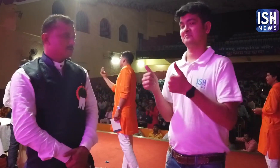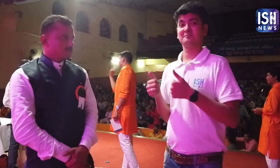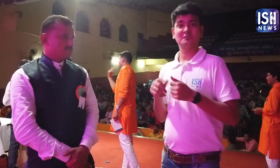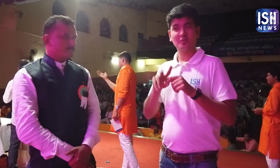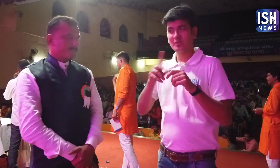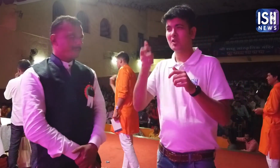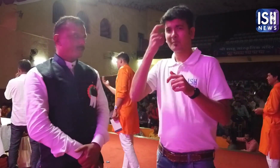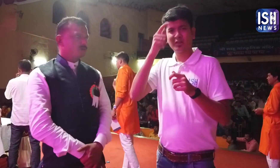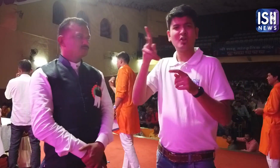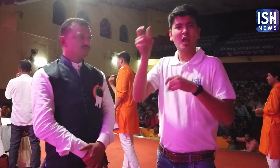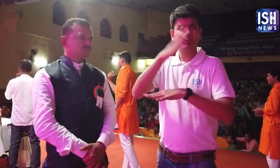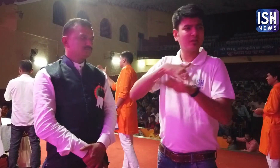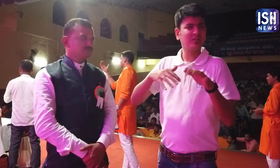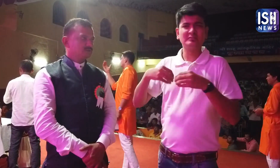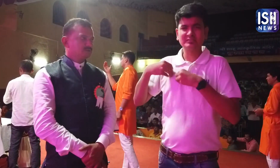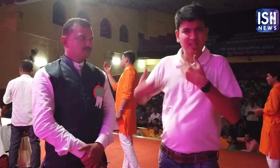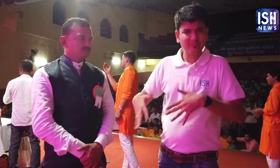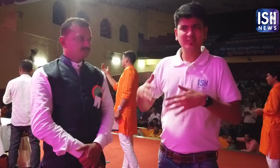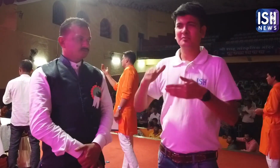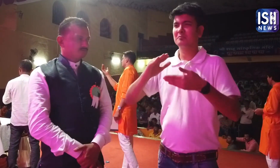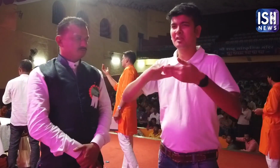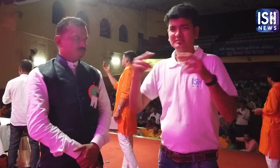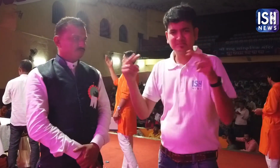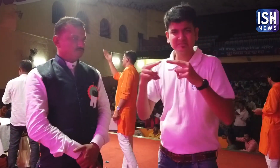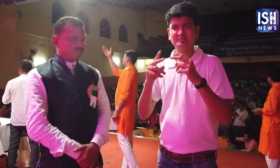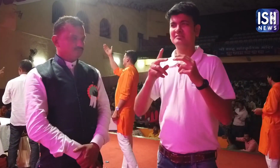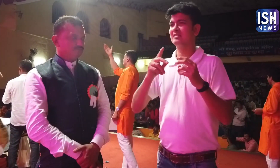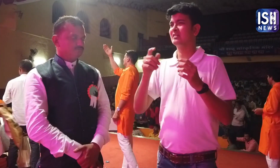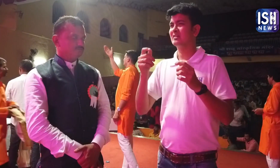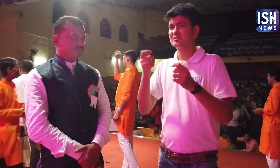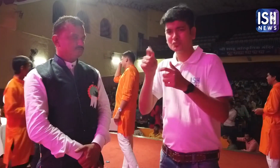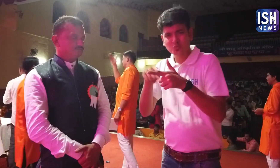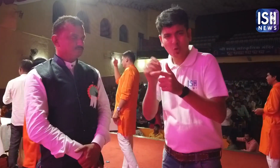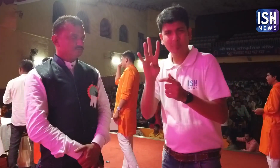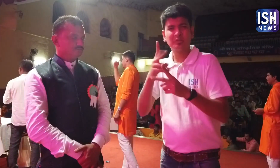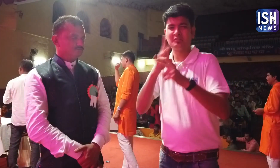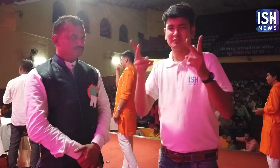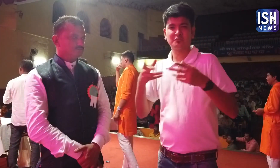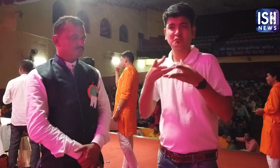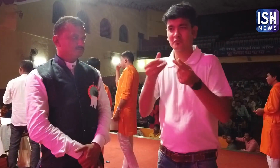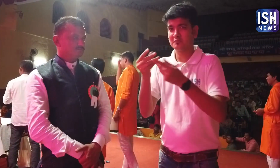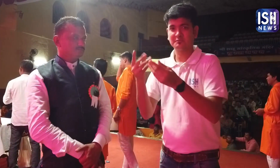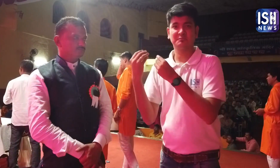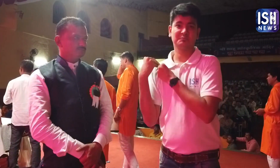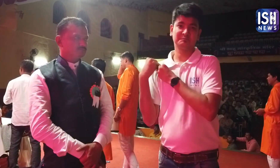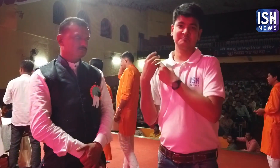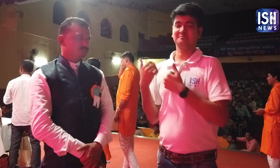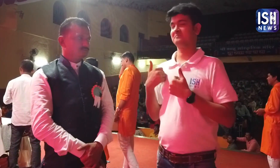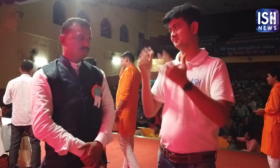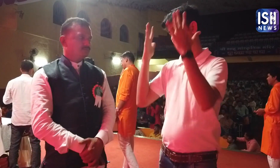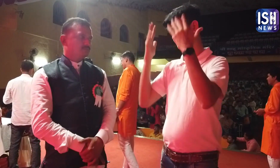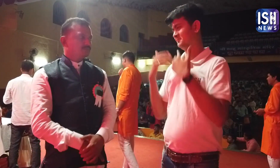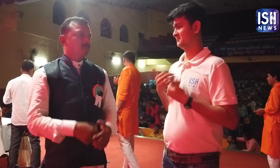Great! They help to find marriage partners, employment and solve many other issues. Cheers to you!